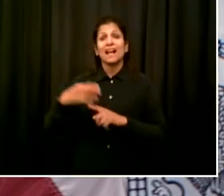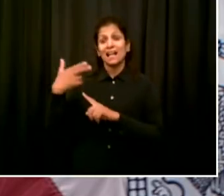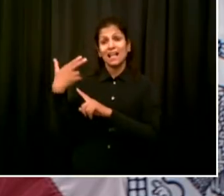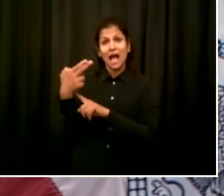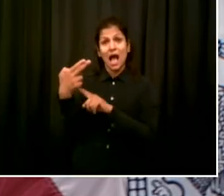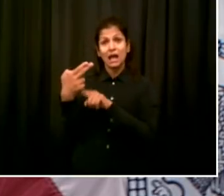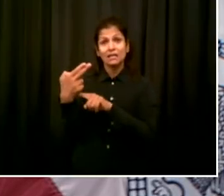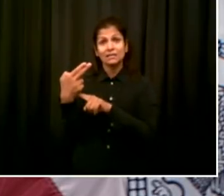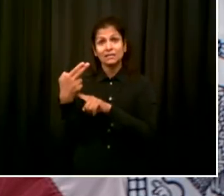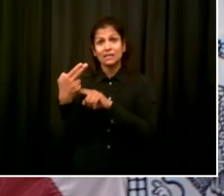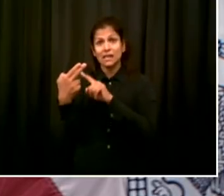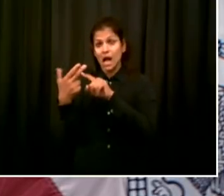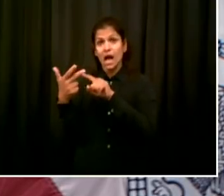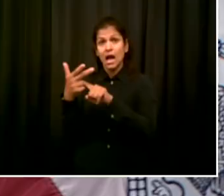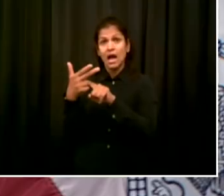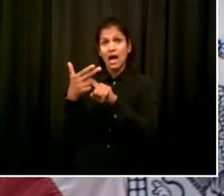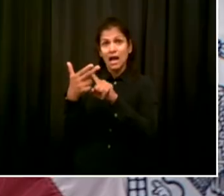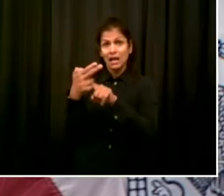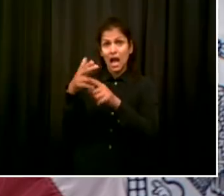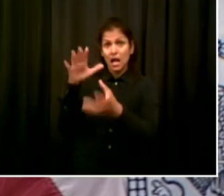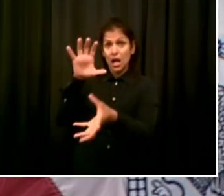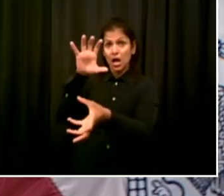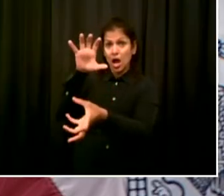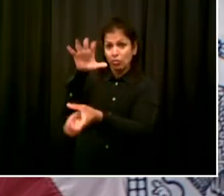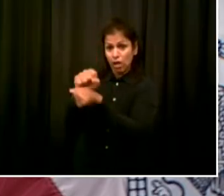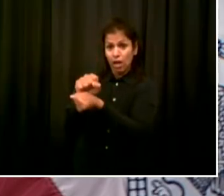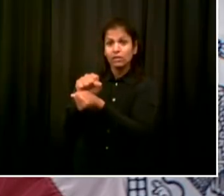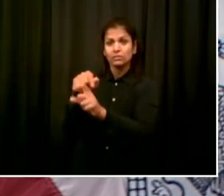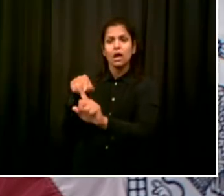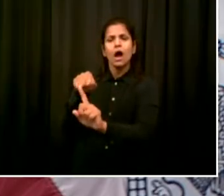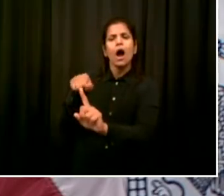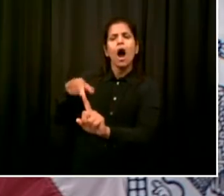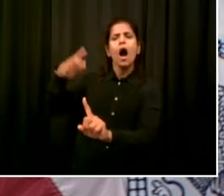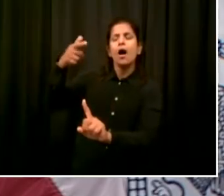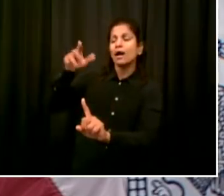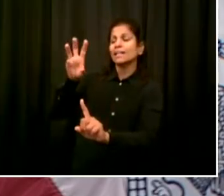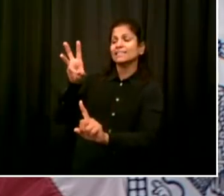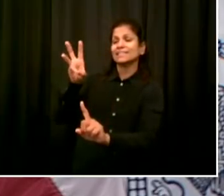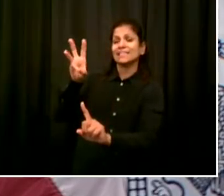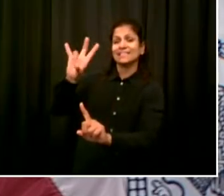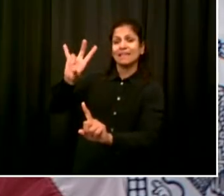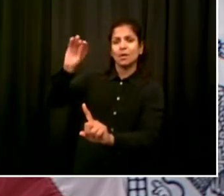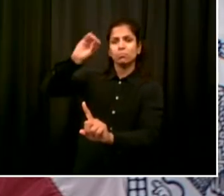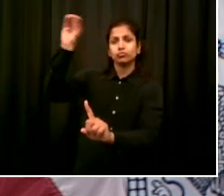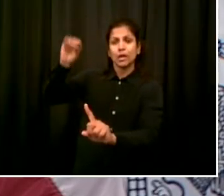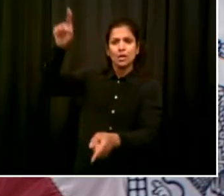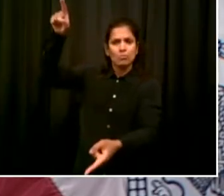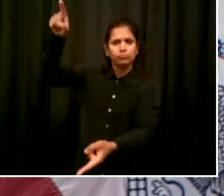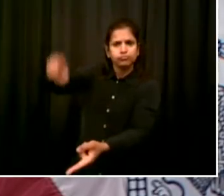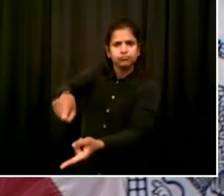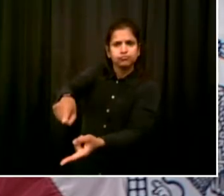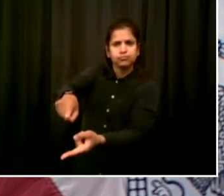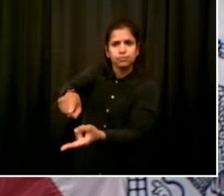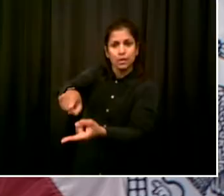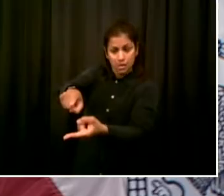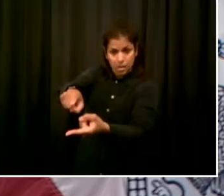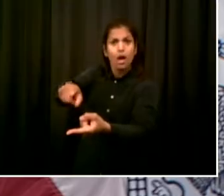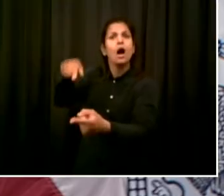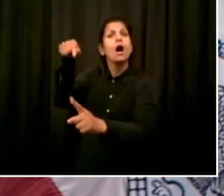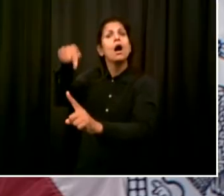ALONE, 67% DECREASE . IT SOUNDS LIKE YOU ARE SAYING THIS NOT JUST A